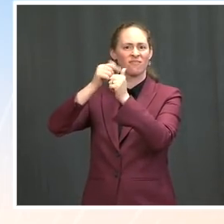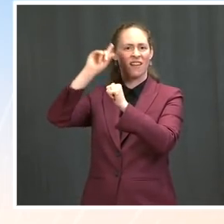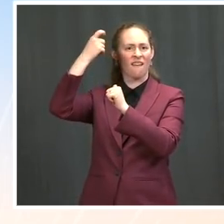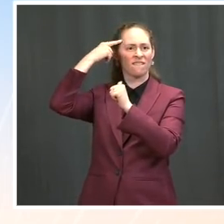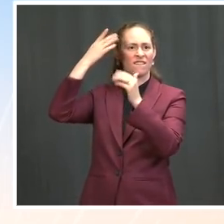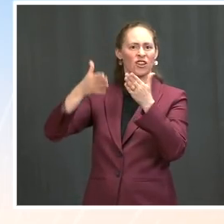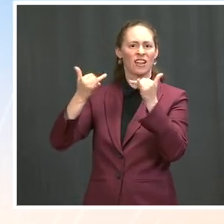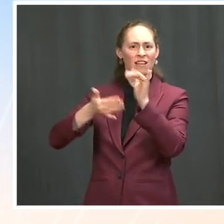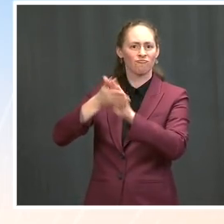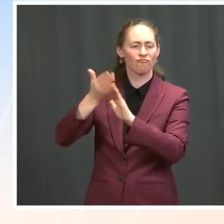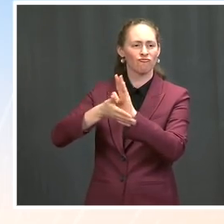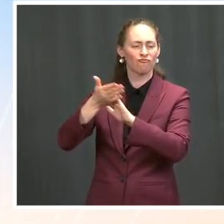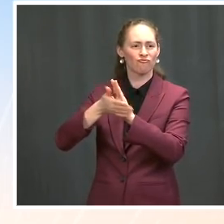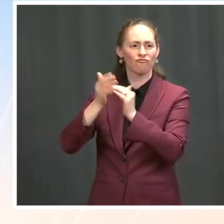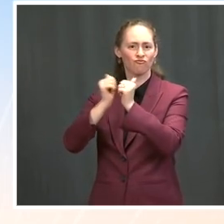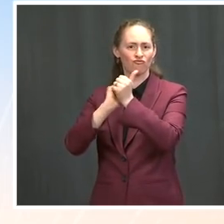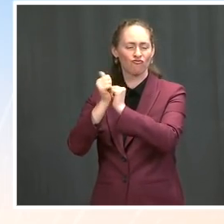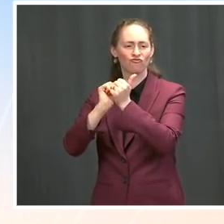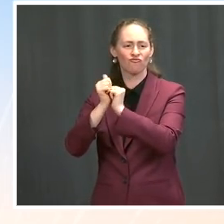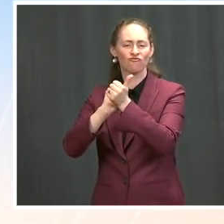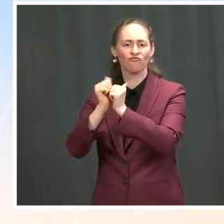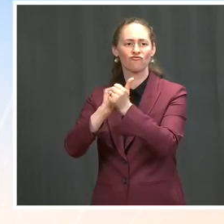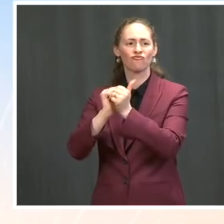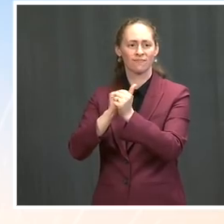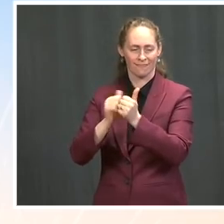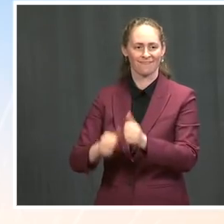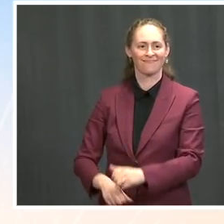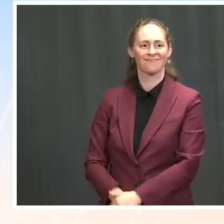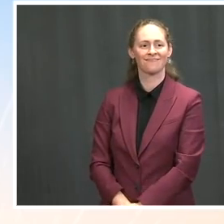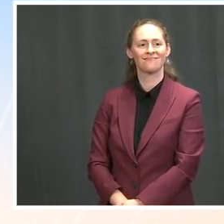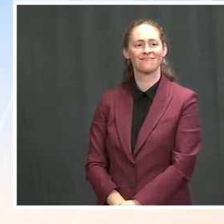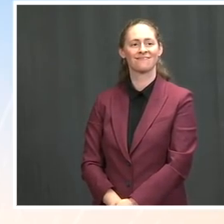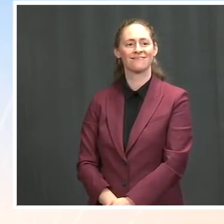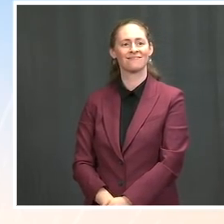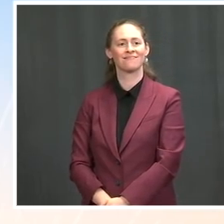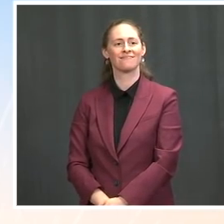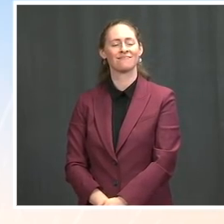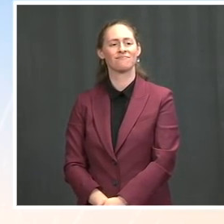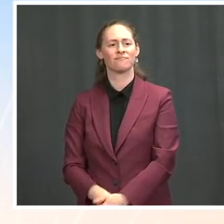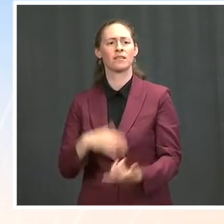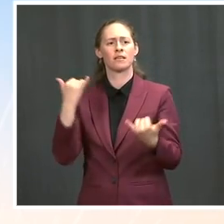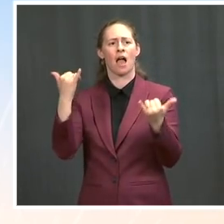who are becoming more and more explicitly anti-government in their rhetoric